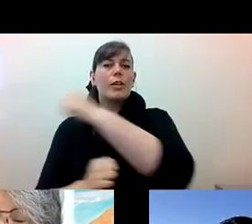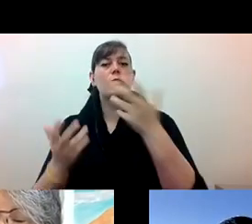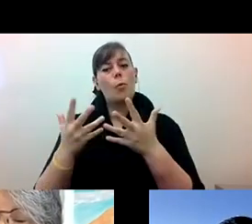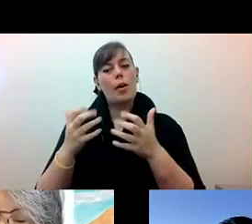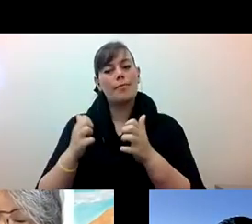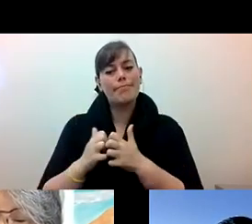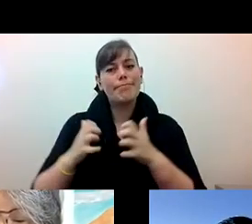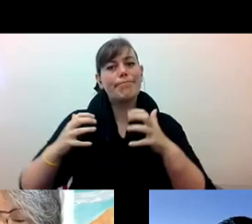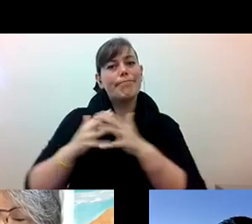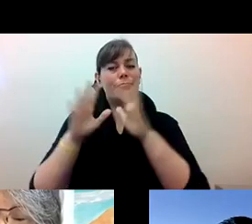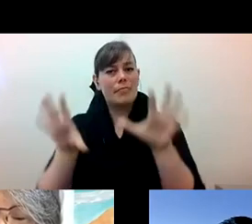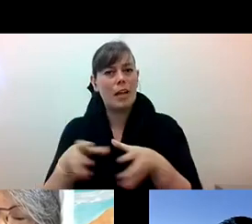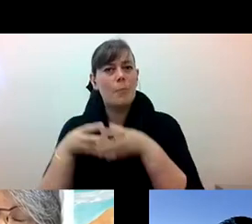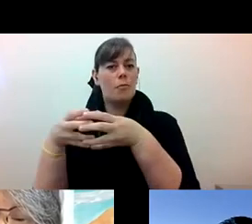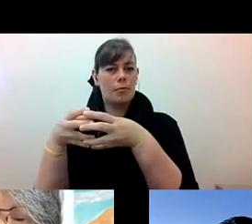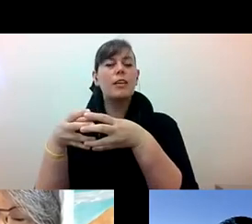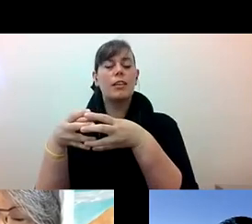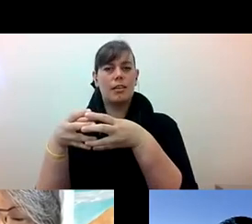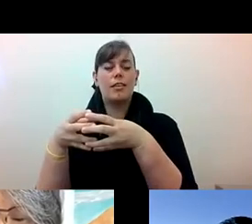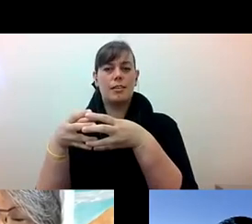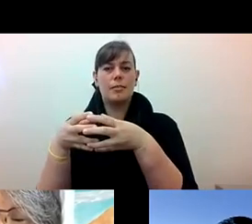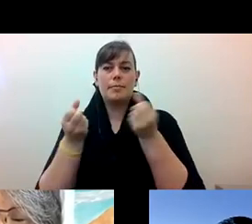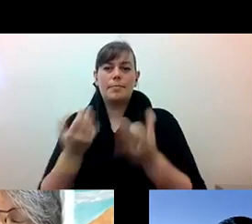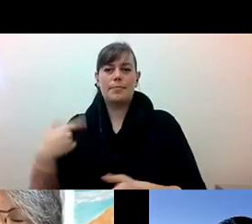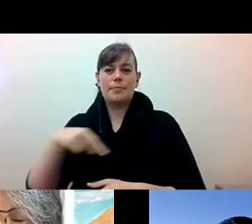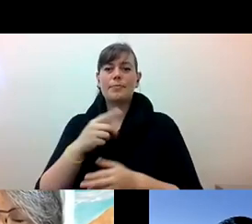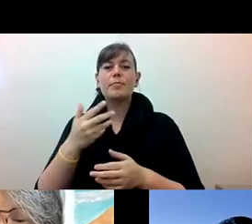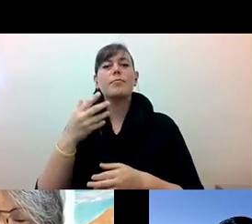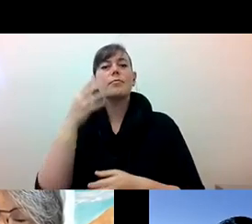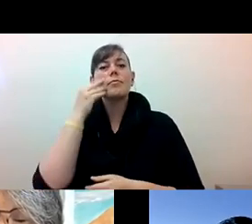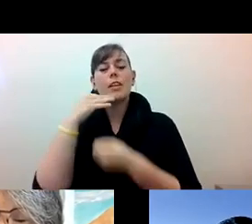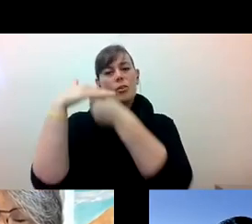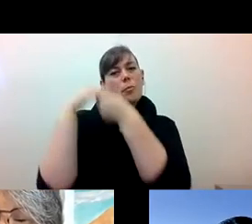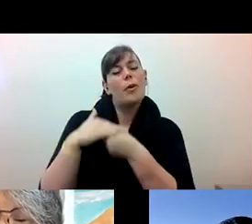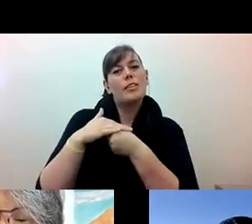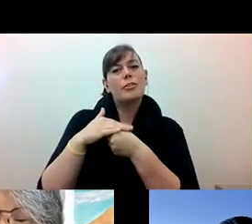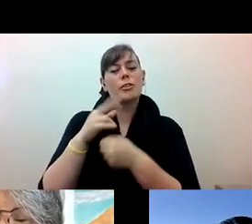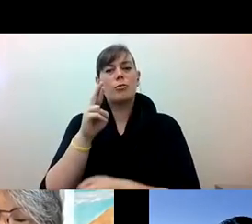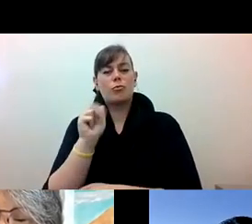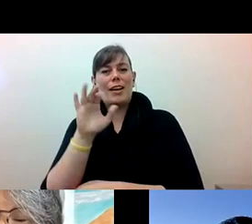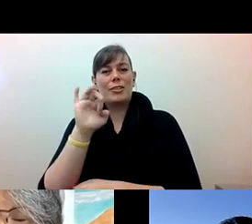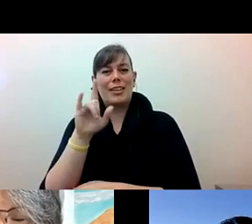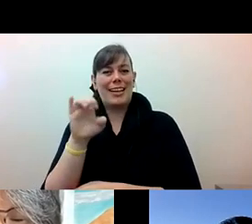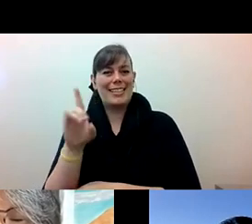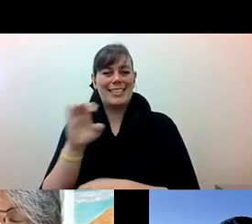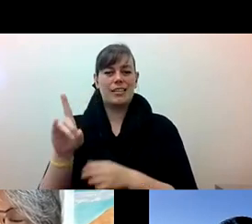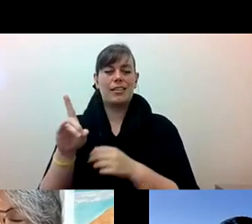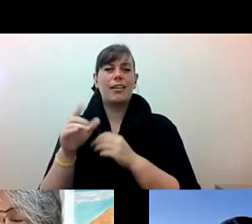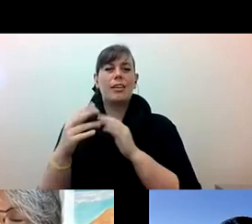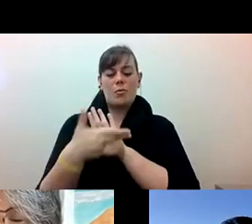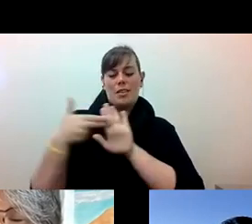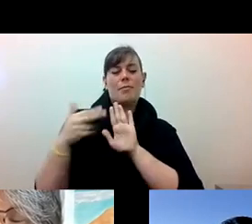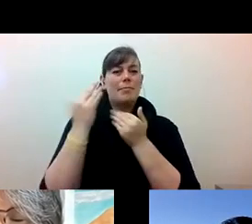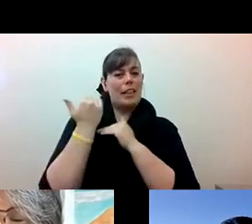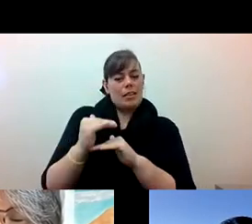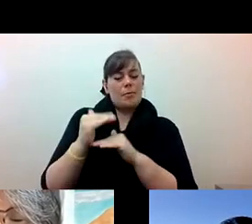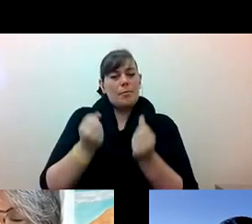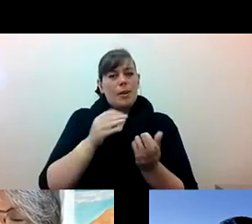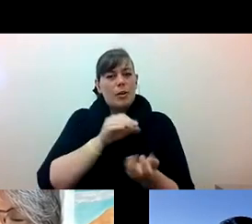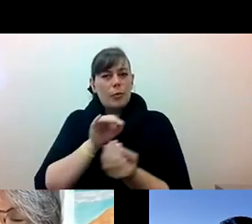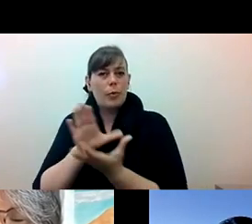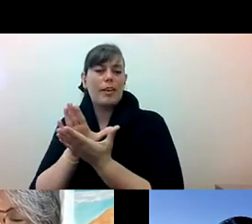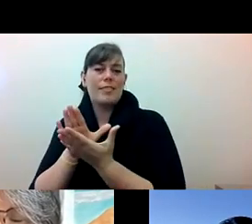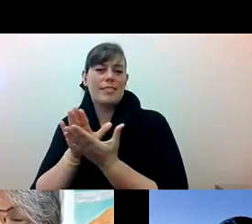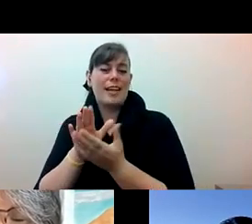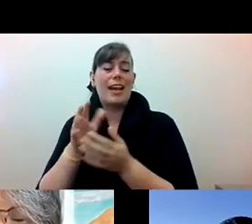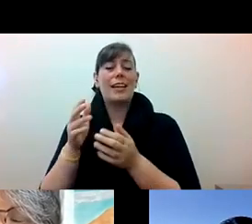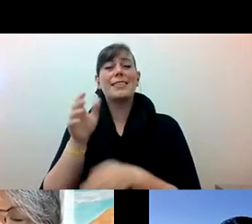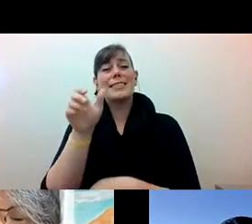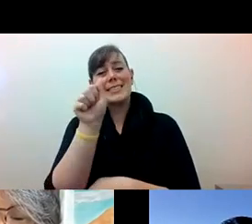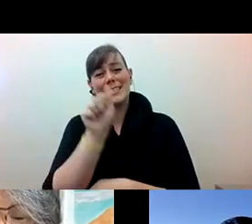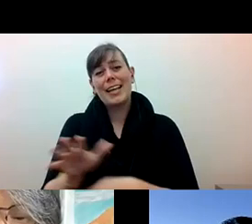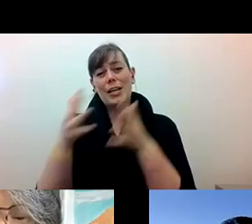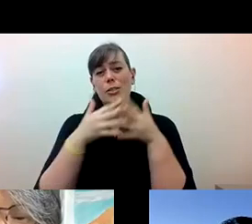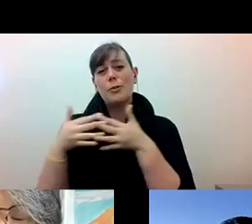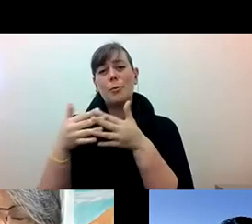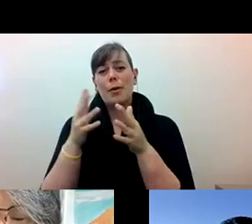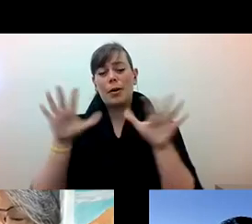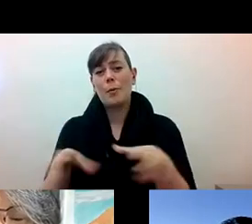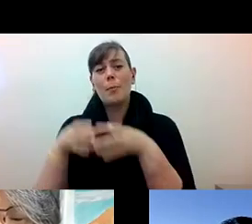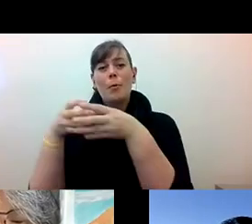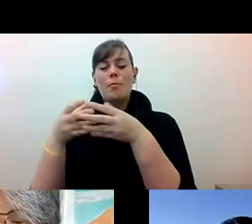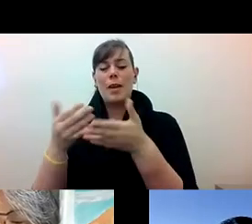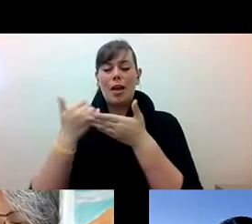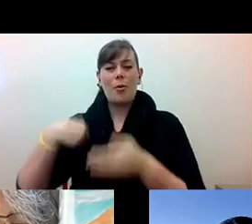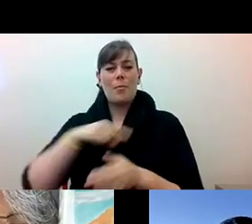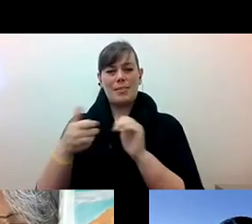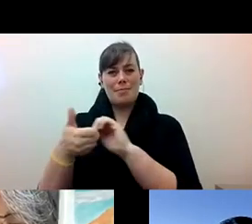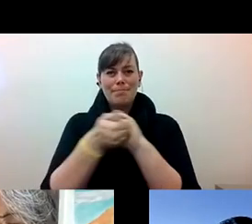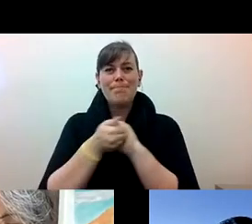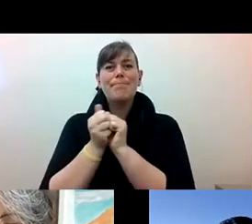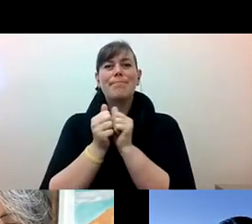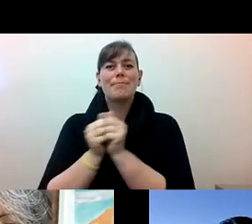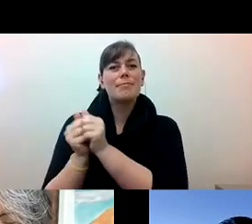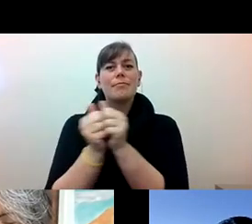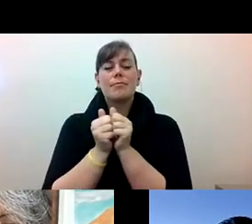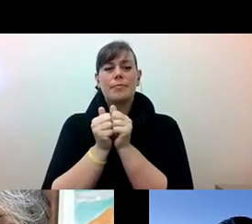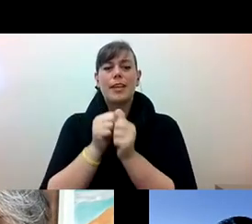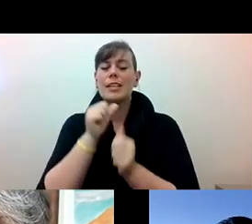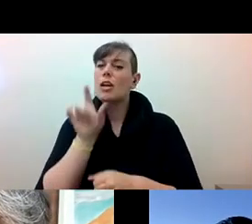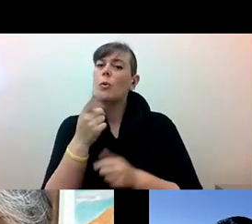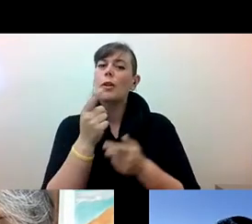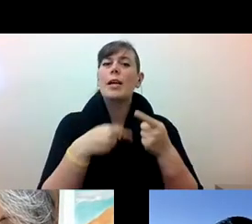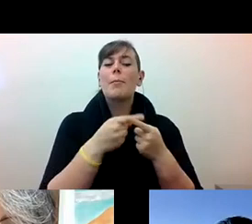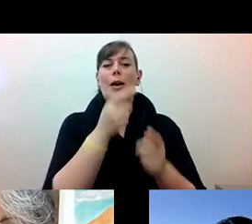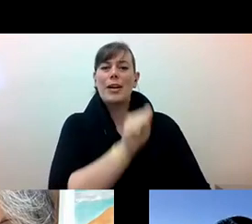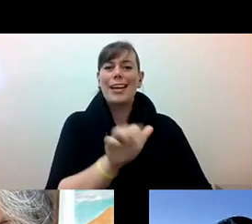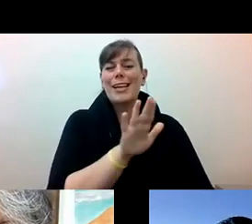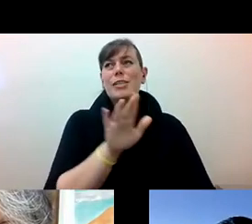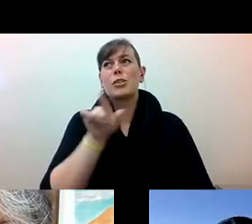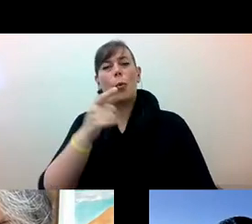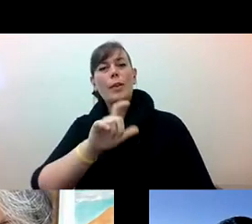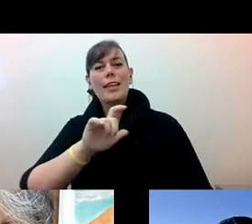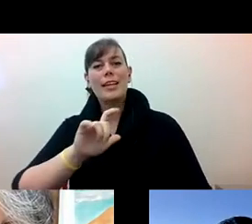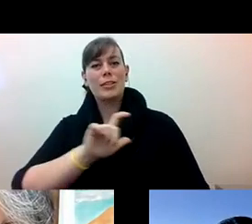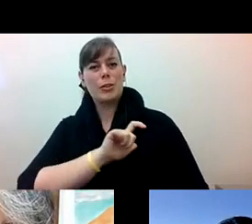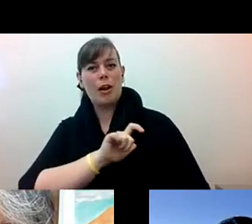Alex Tom he/him: because so many of us are oppressed and racialized in different ways, and what the movement does and what the Asian American movement did is to really tie us all together that it's not just about Asians, not just about Chicanos or black folks, but we're trying to transform society.